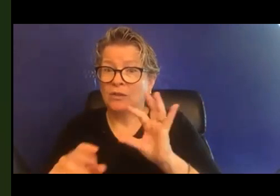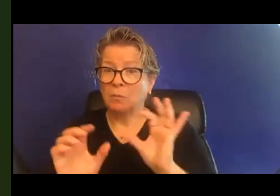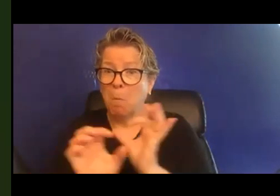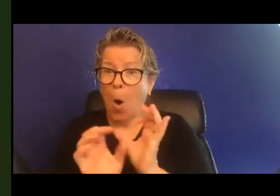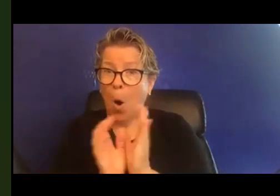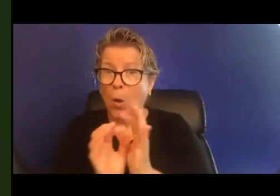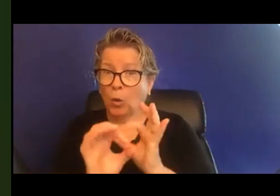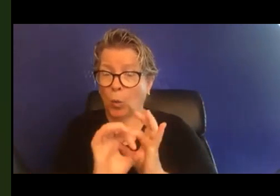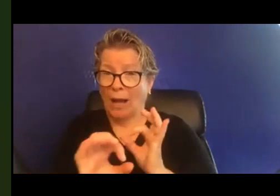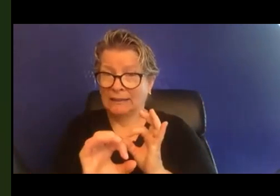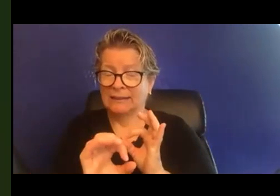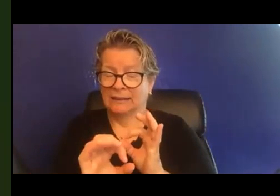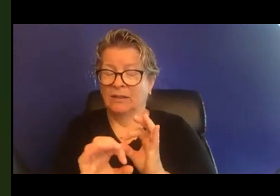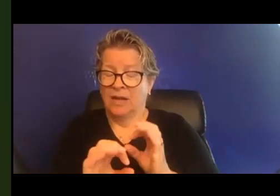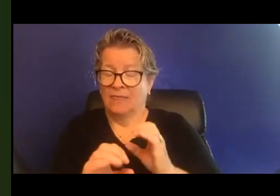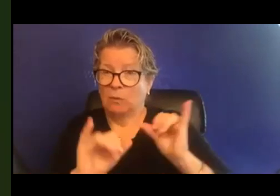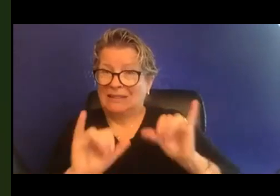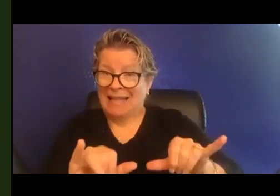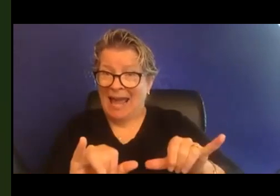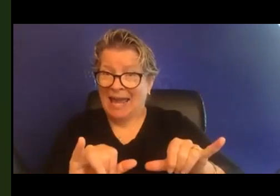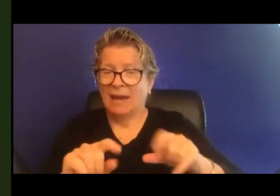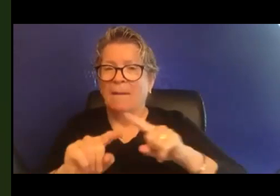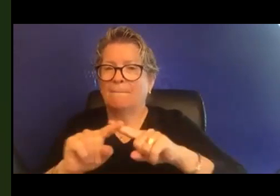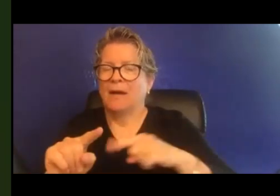This pipeline in yellow here is again, open cut pipeline,